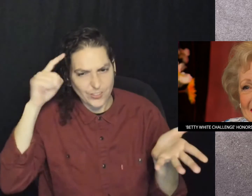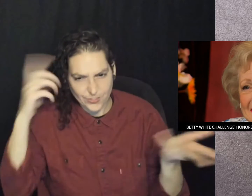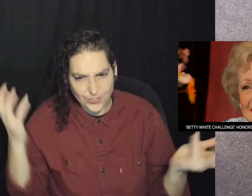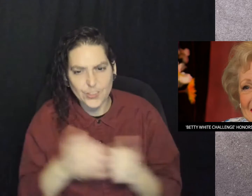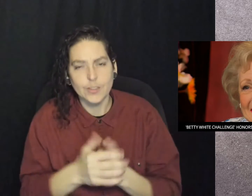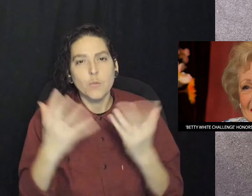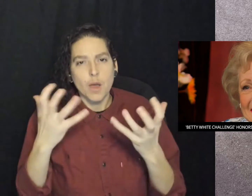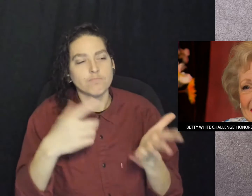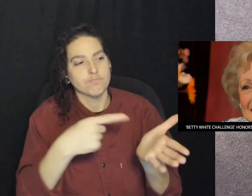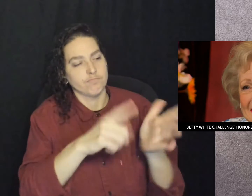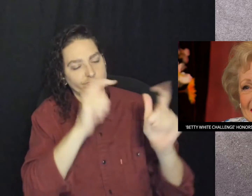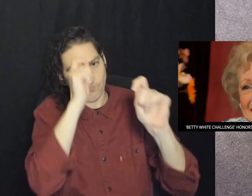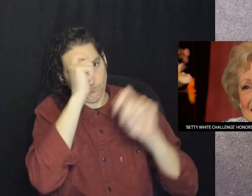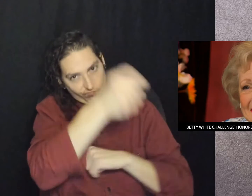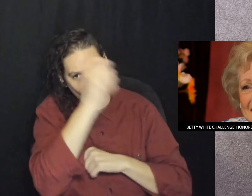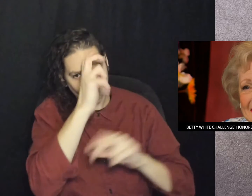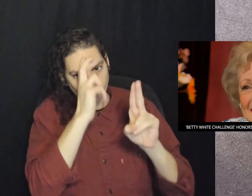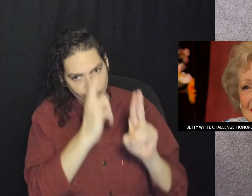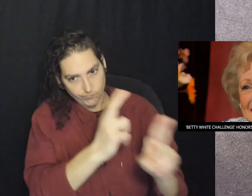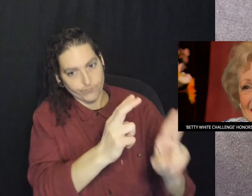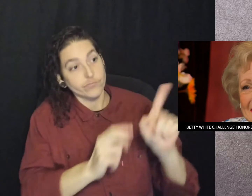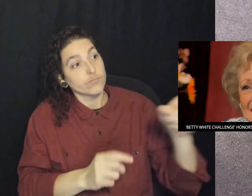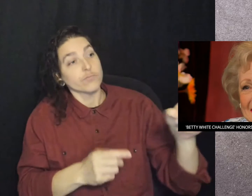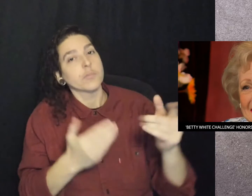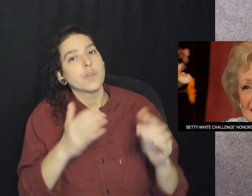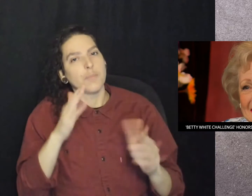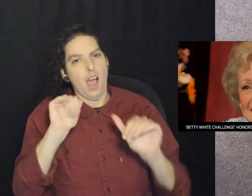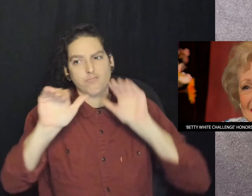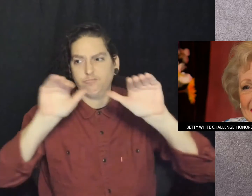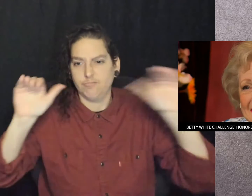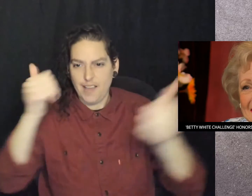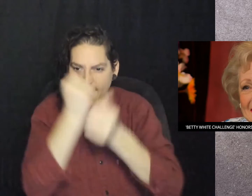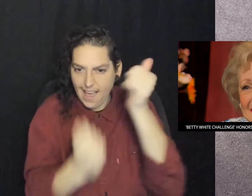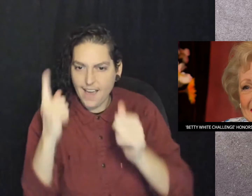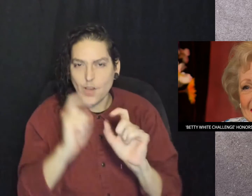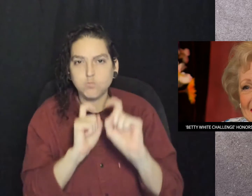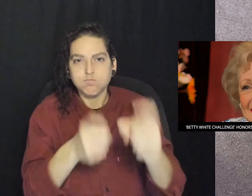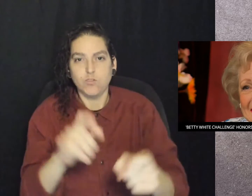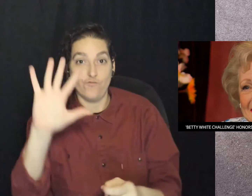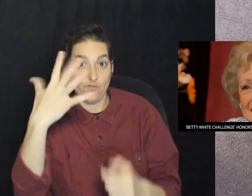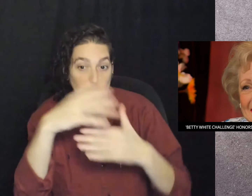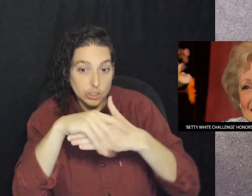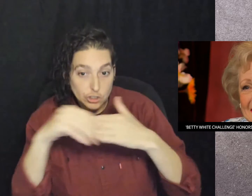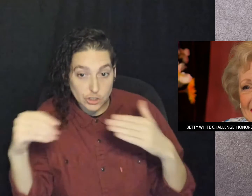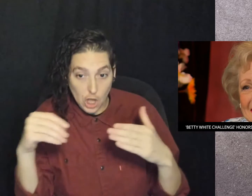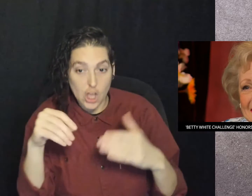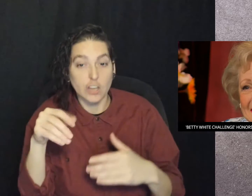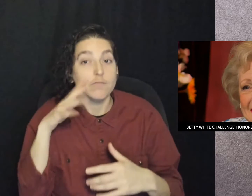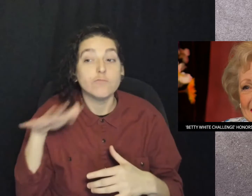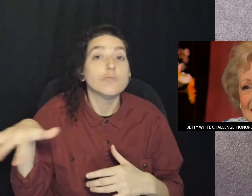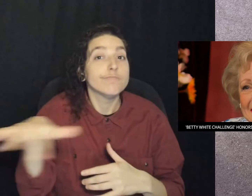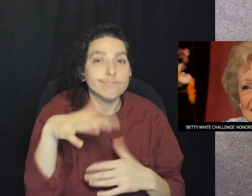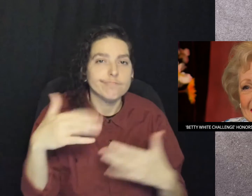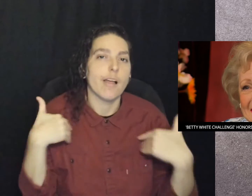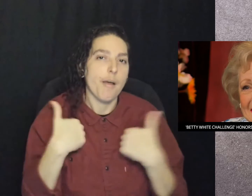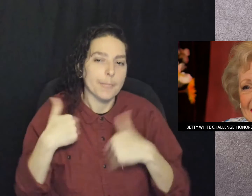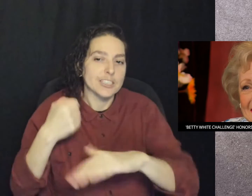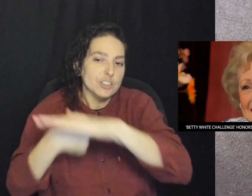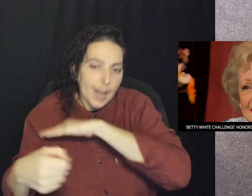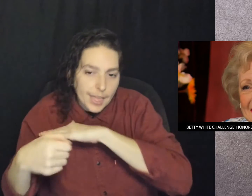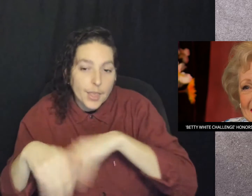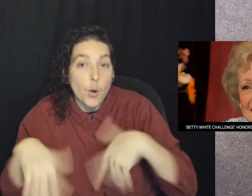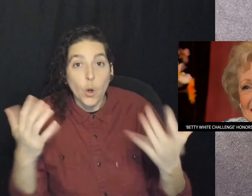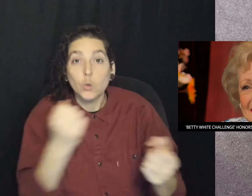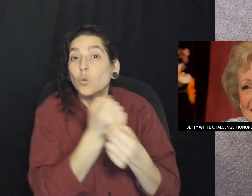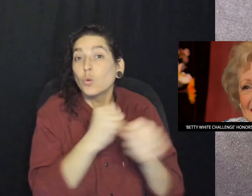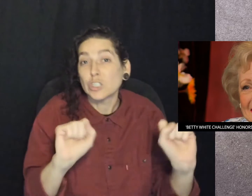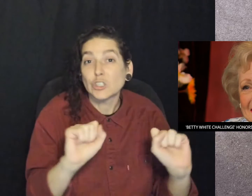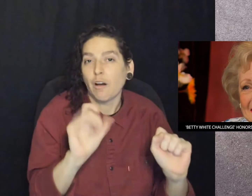media to pay tribute to her by asking everyone to donate five dollars to an animal shelter